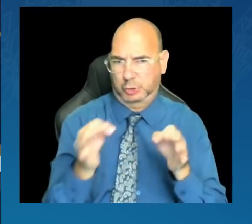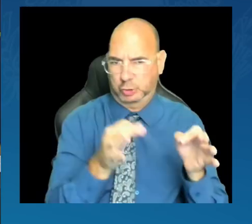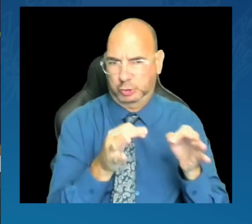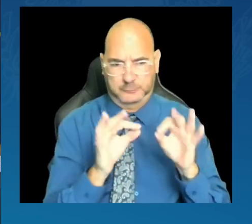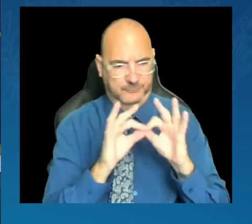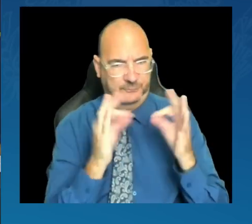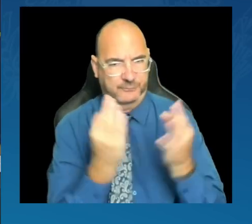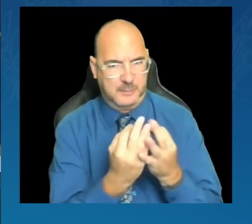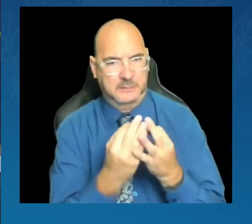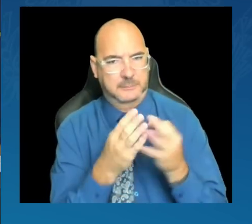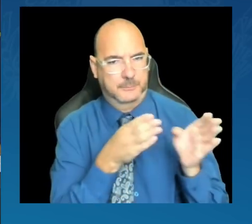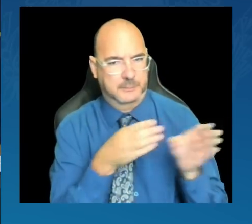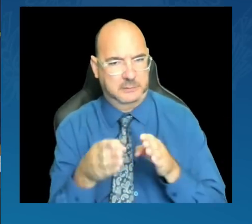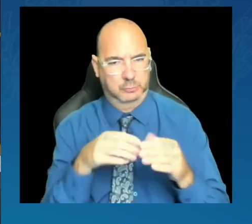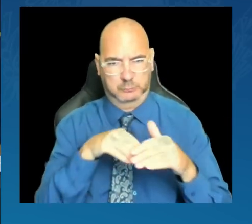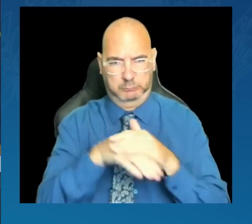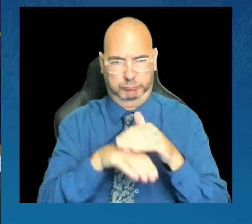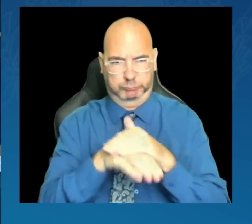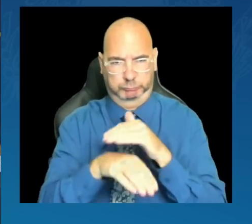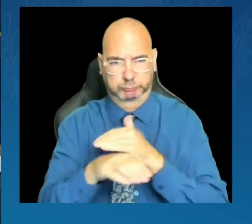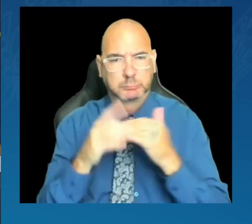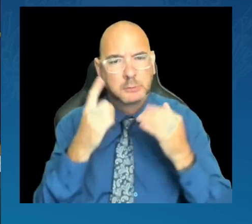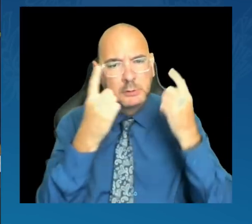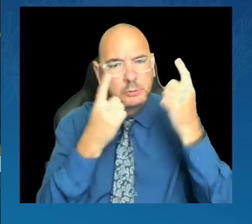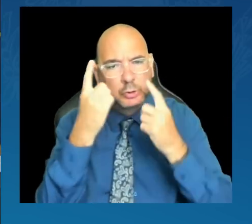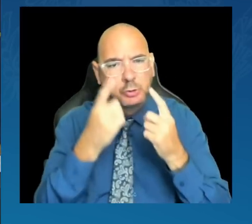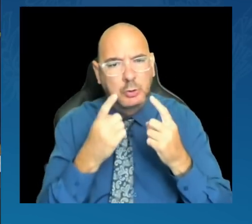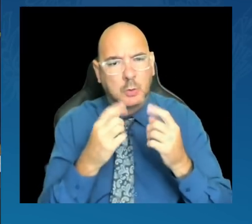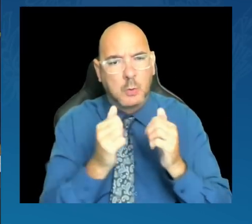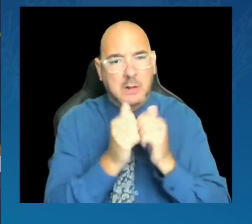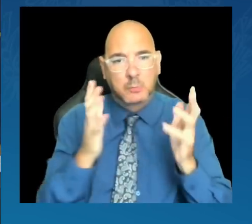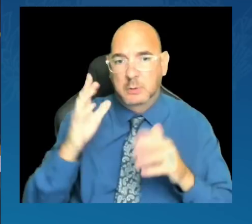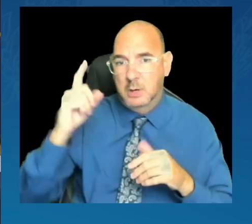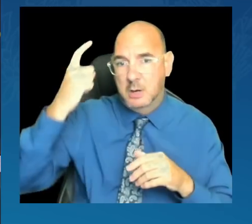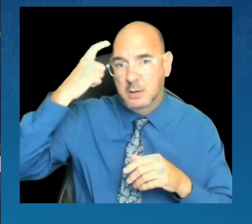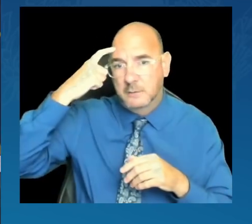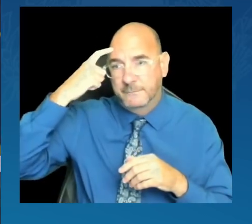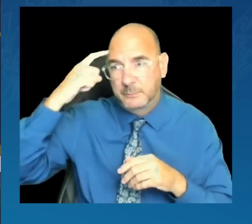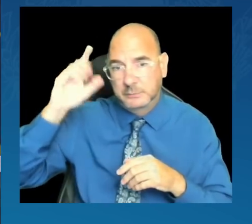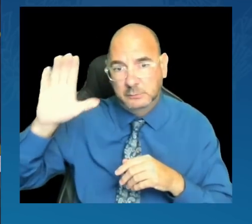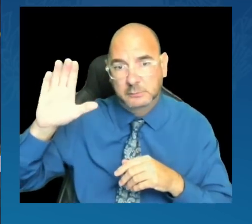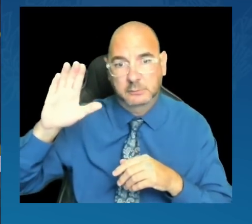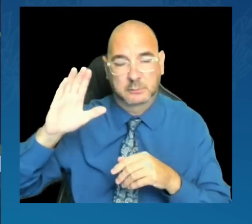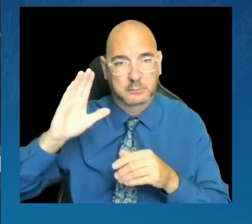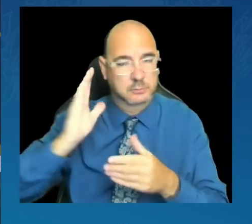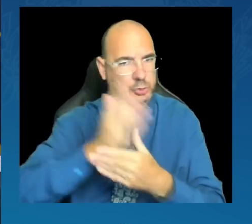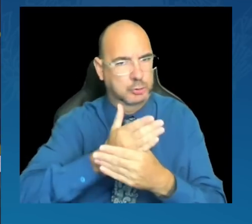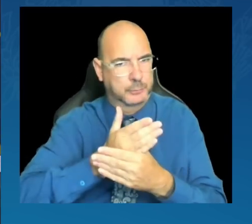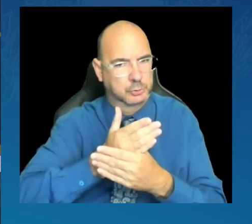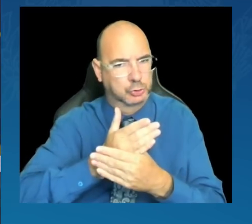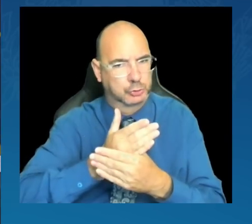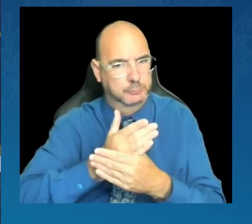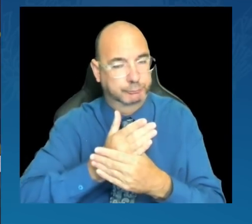without governor government interference, the freedom to privacy to establish established